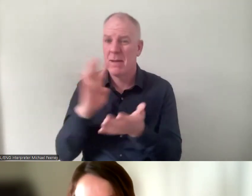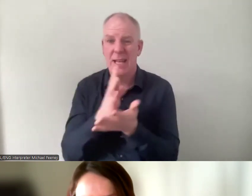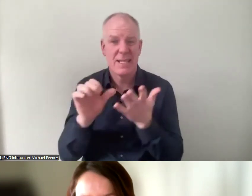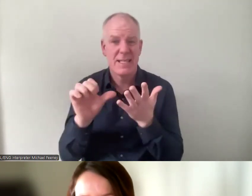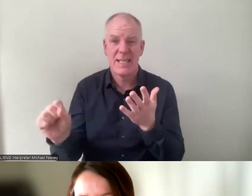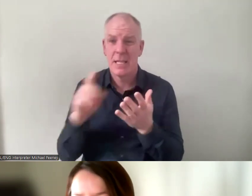though.